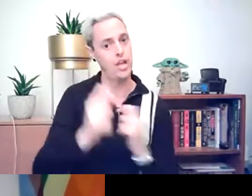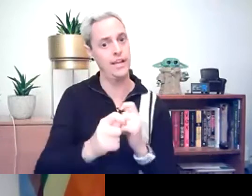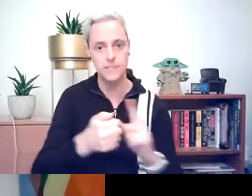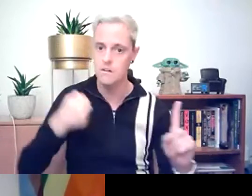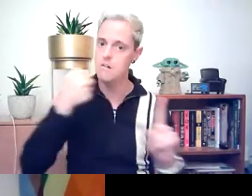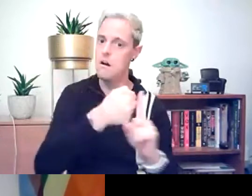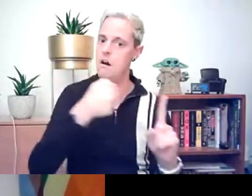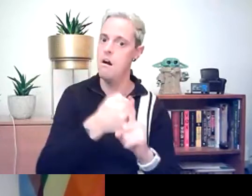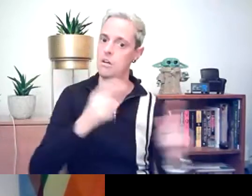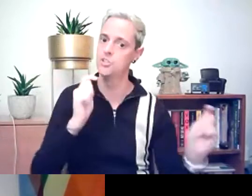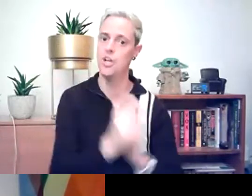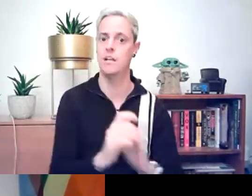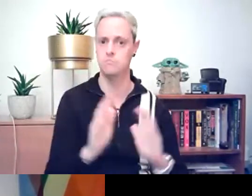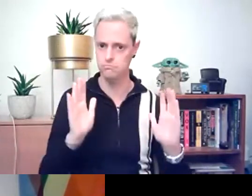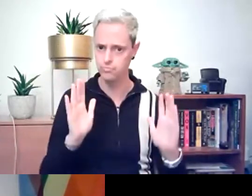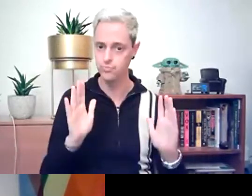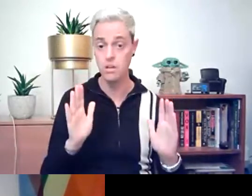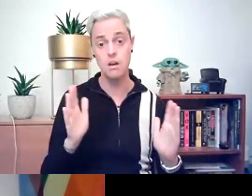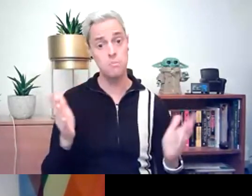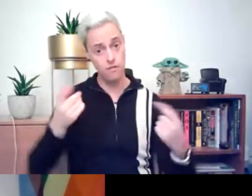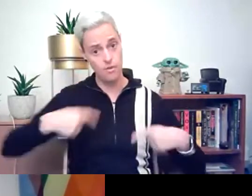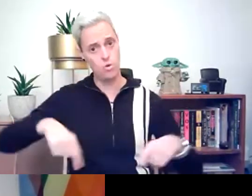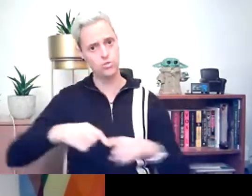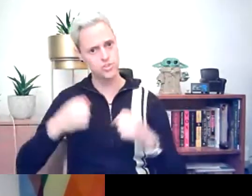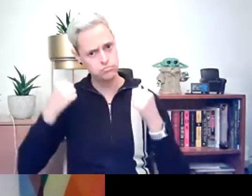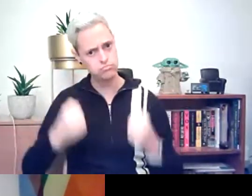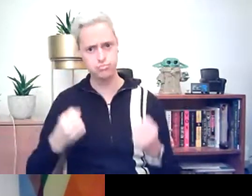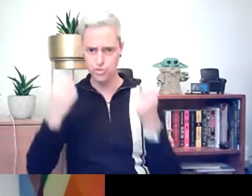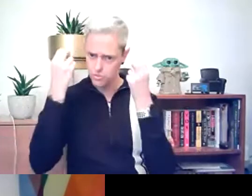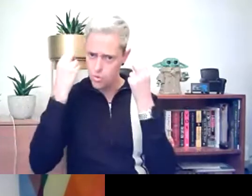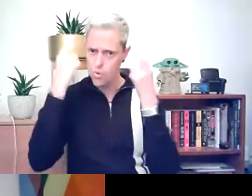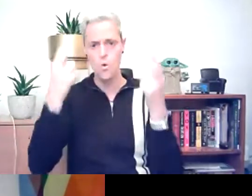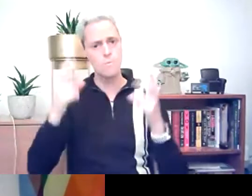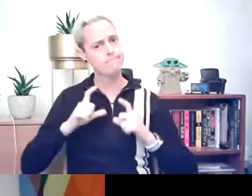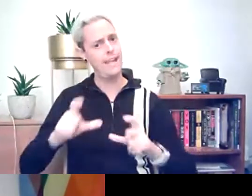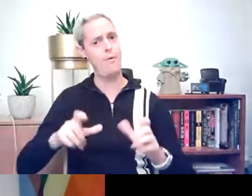18:24:16 It's also really important to not stop that little thing, get on with your life